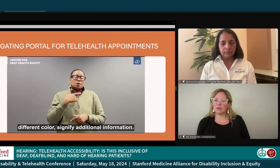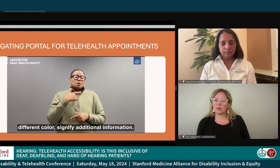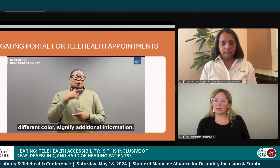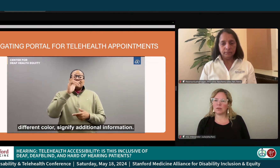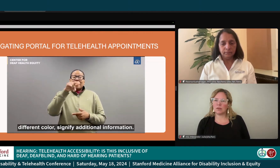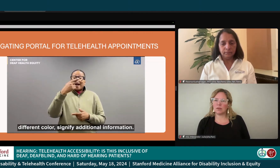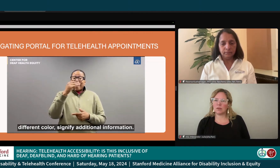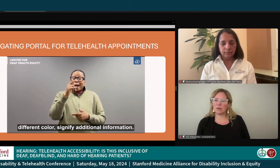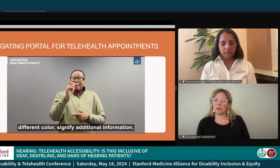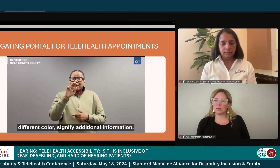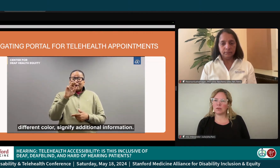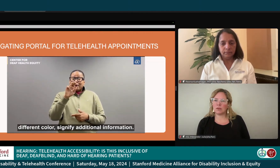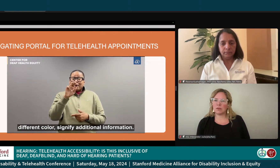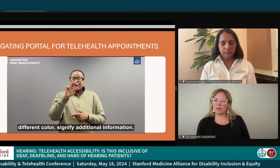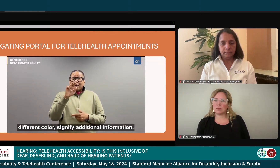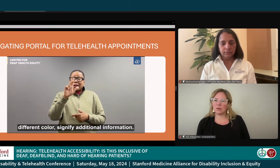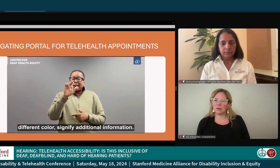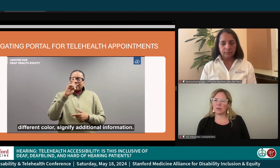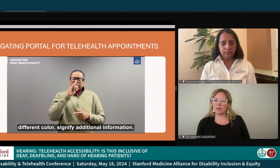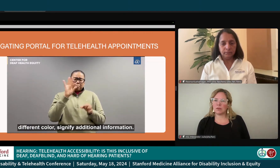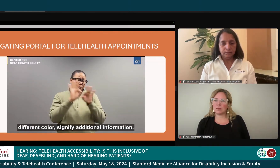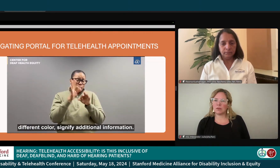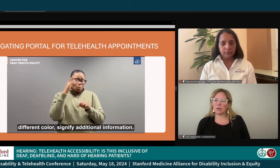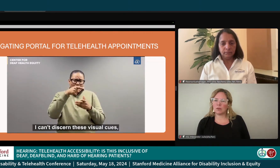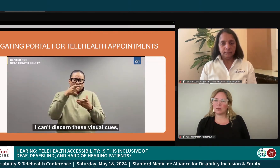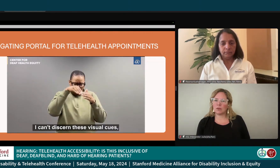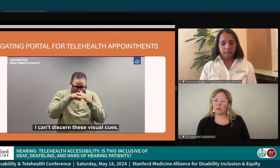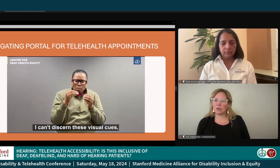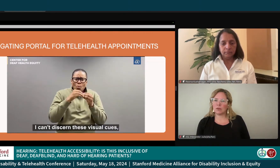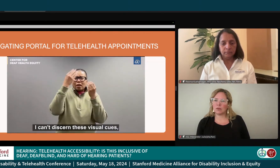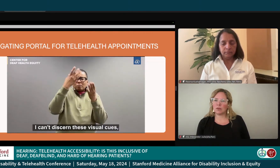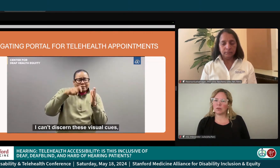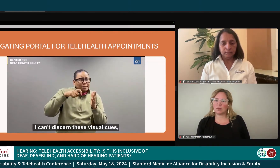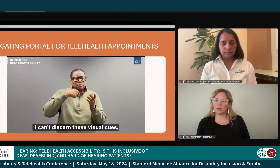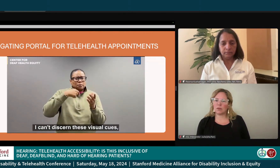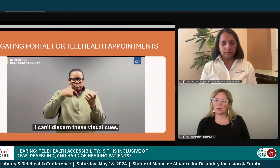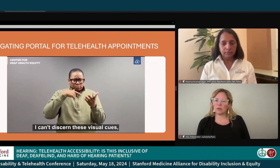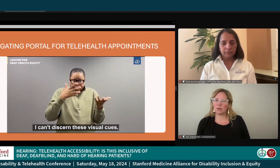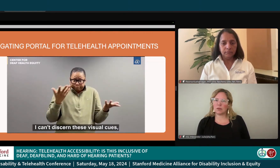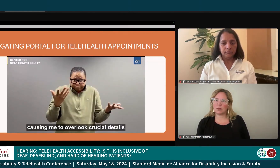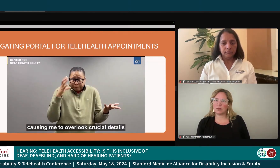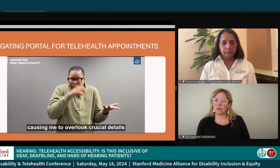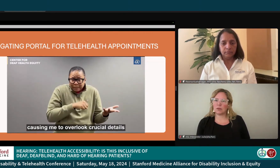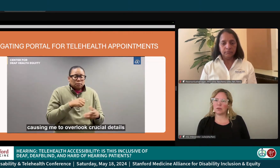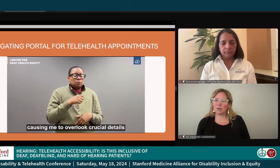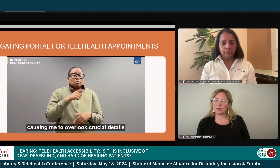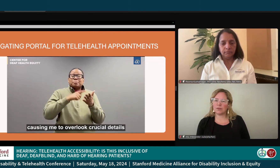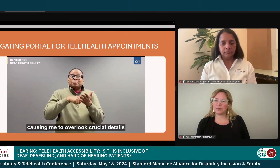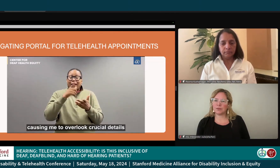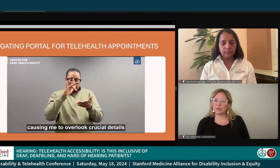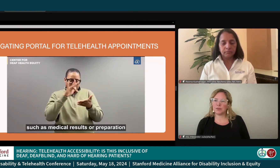significantly or signify additional information. I can't discern these visual cues causing me to